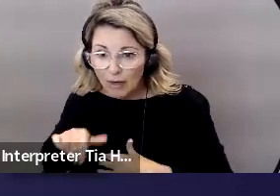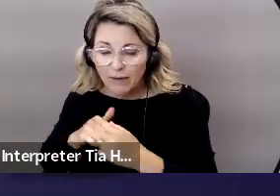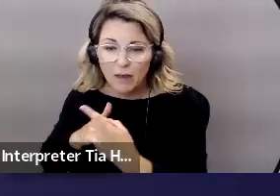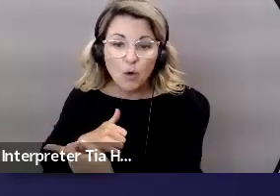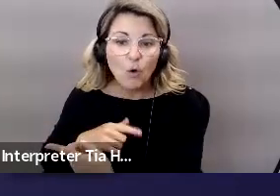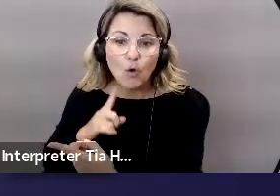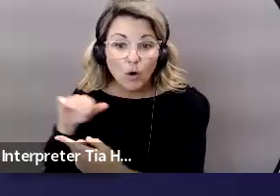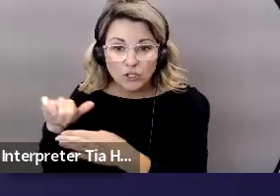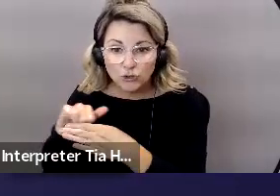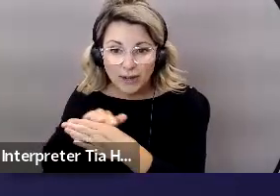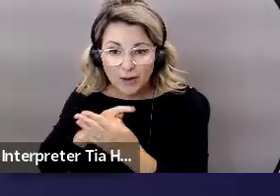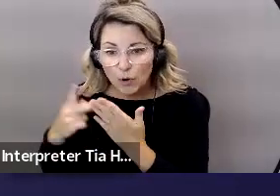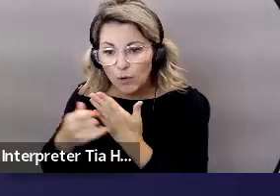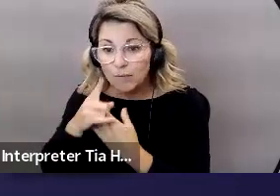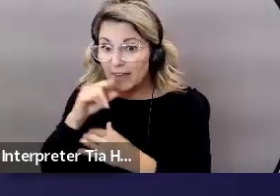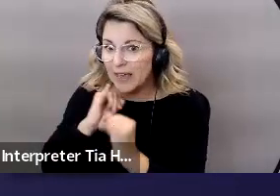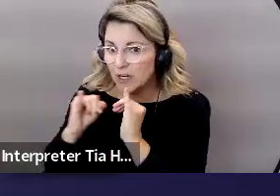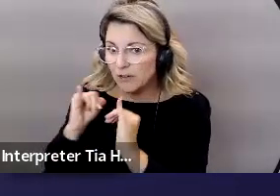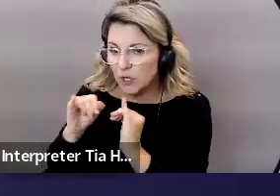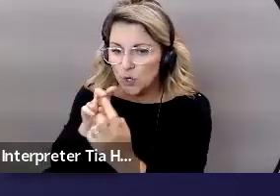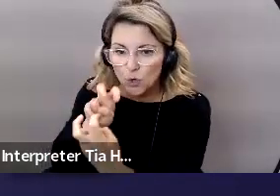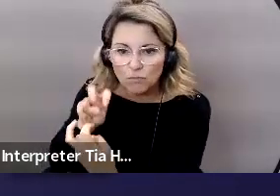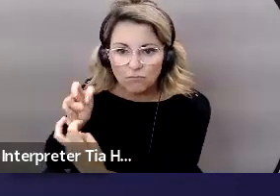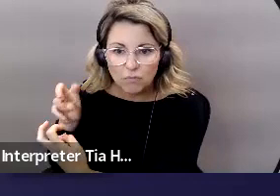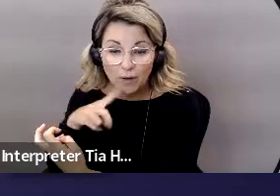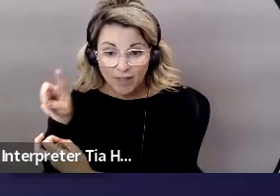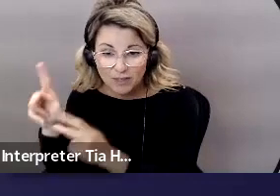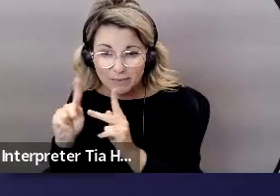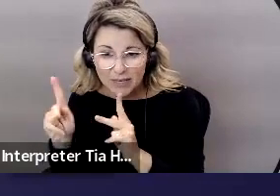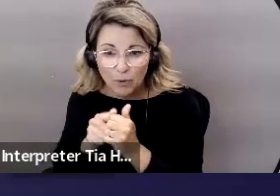focus groups or forums, right? So, there's all kinds of different ways that might manifest